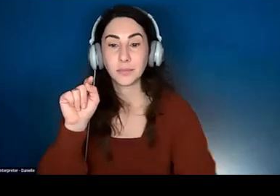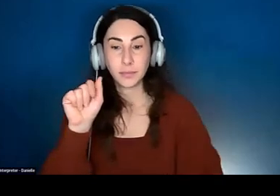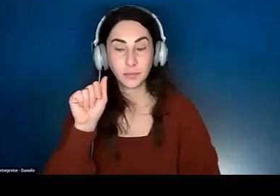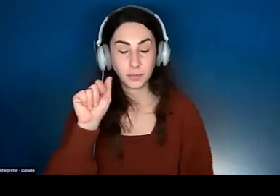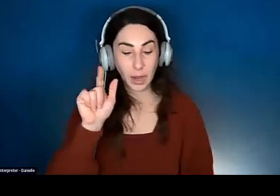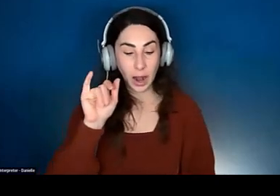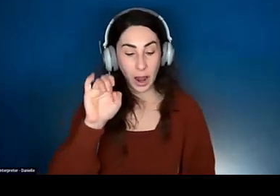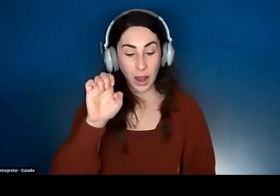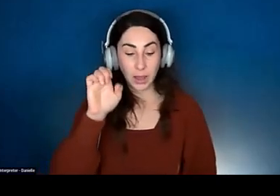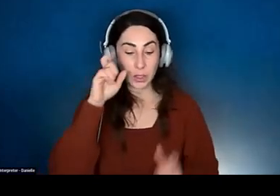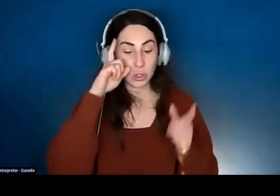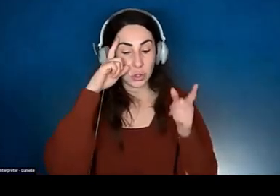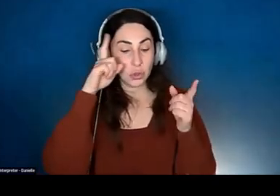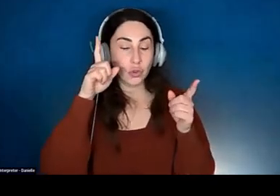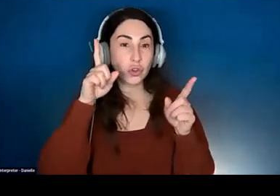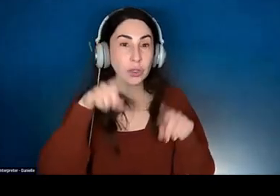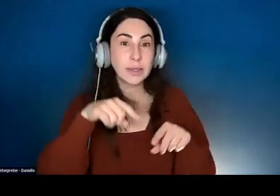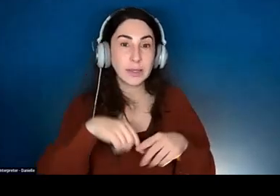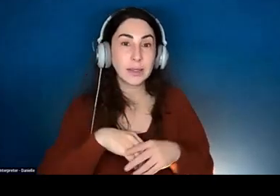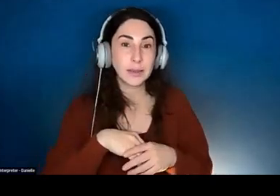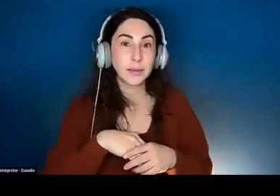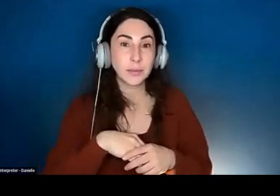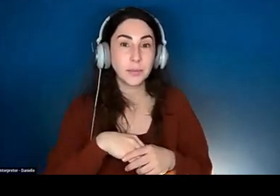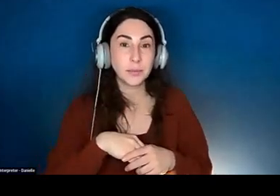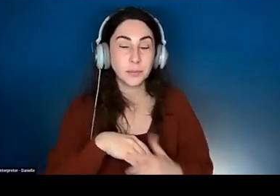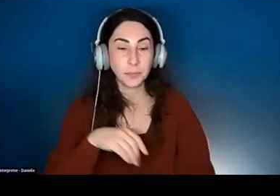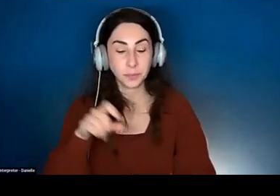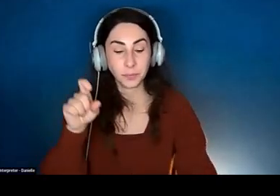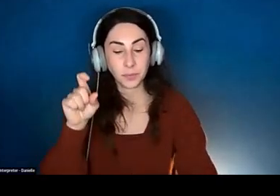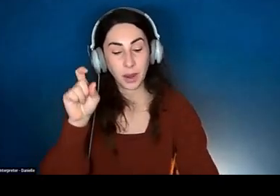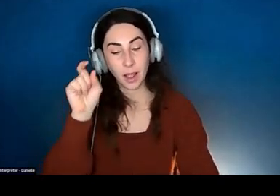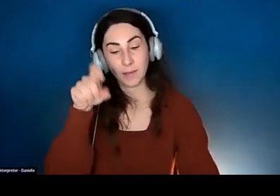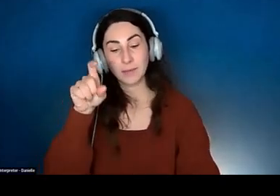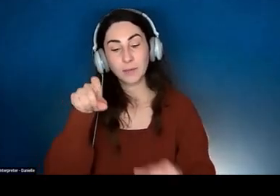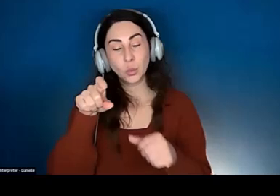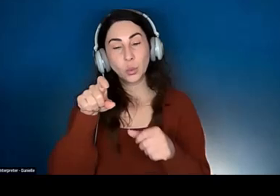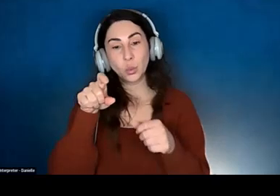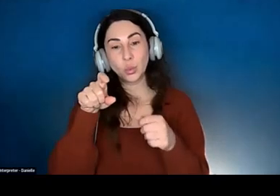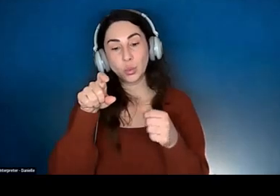We do need to make the case to Congress that this